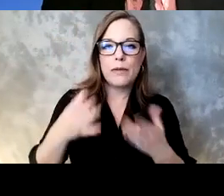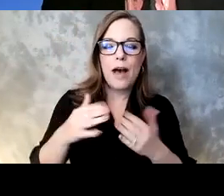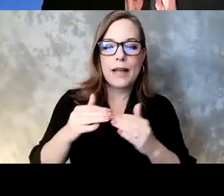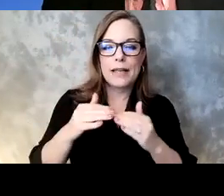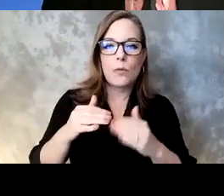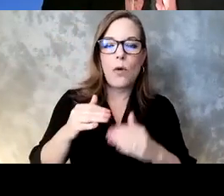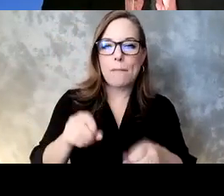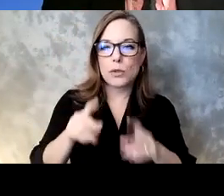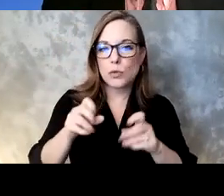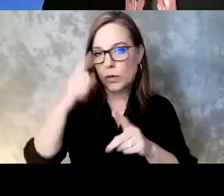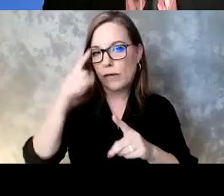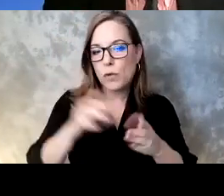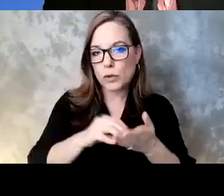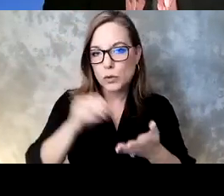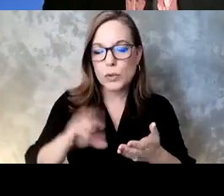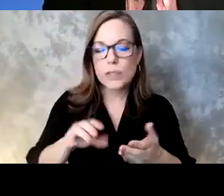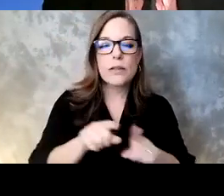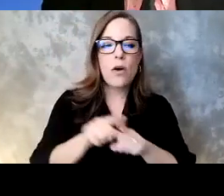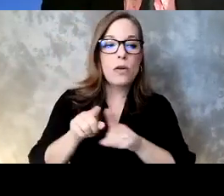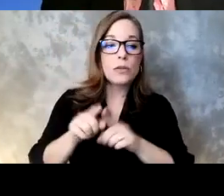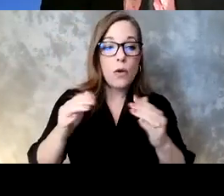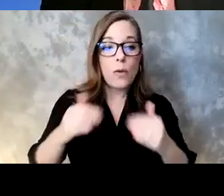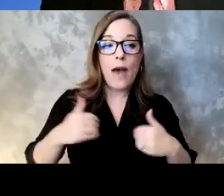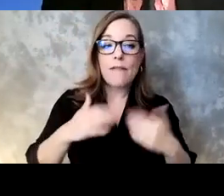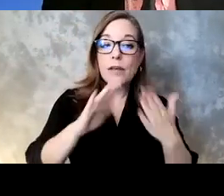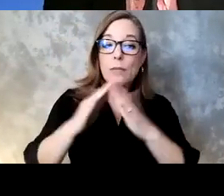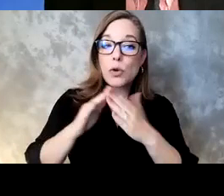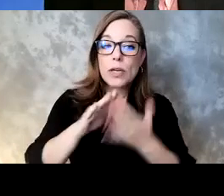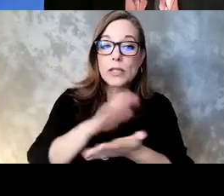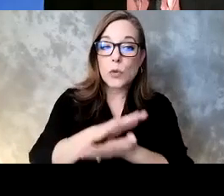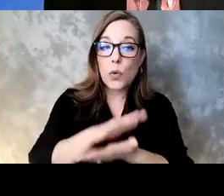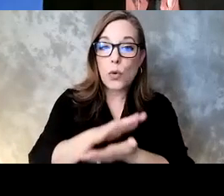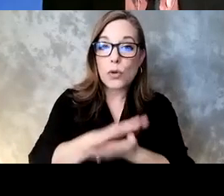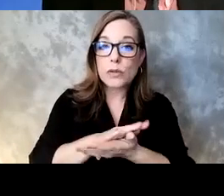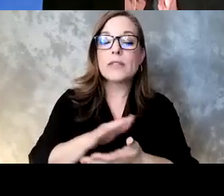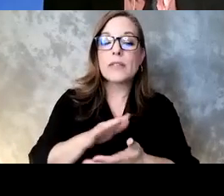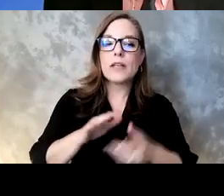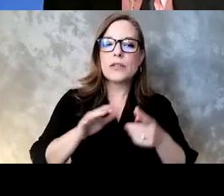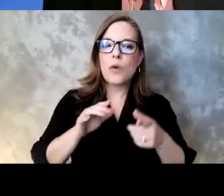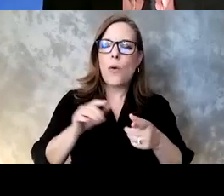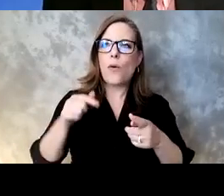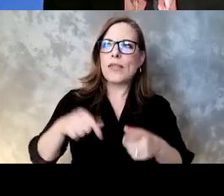There is also Community Schools. These investments will help you think about how to support a